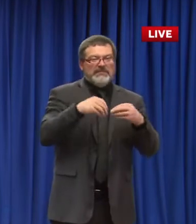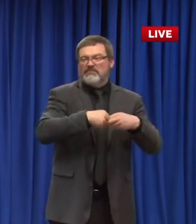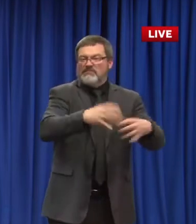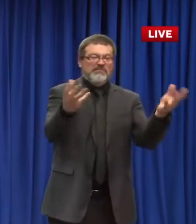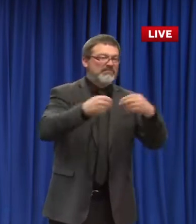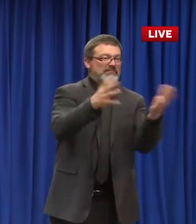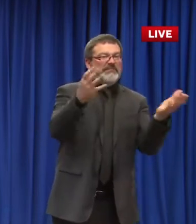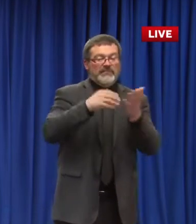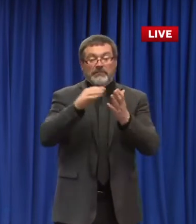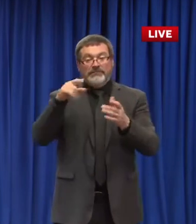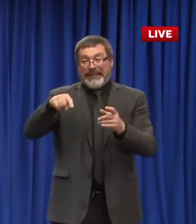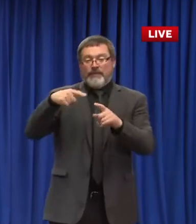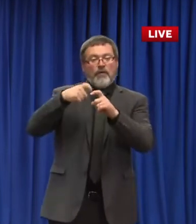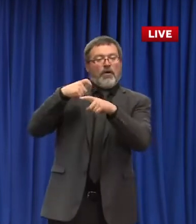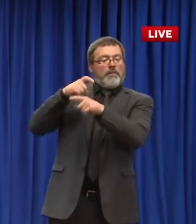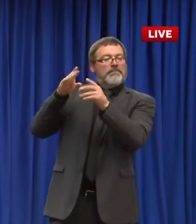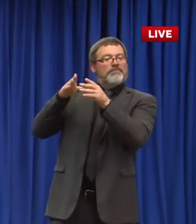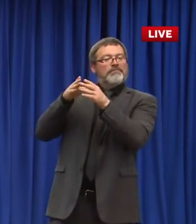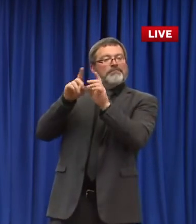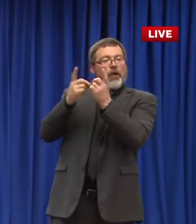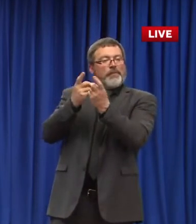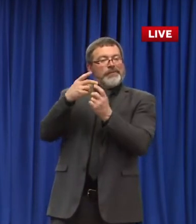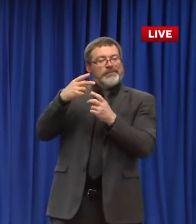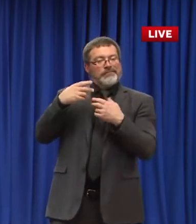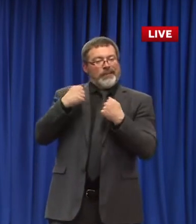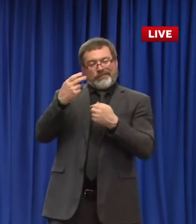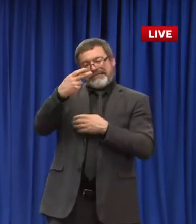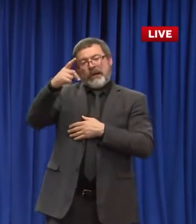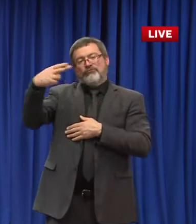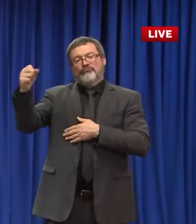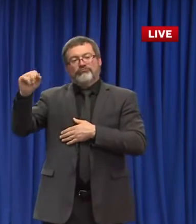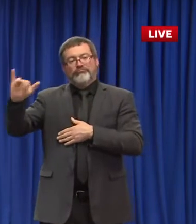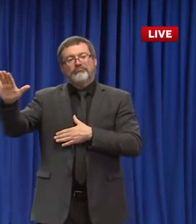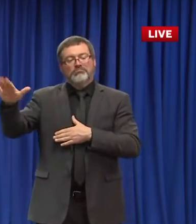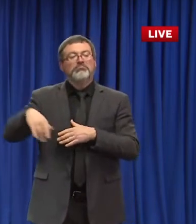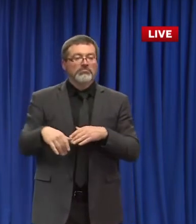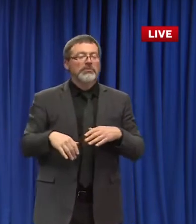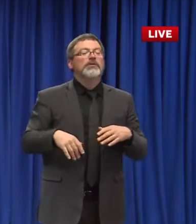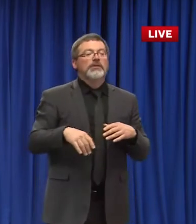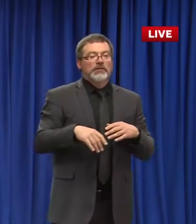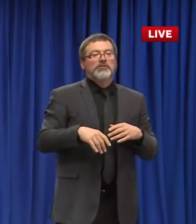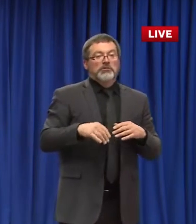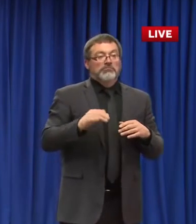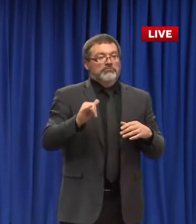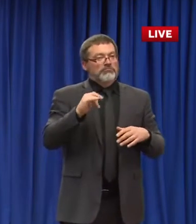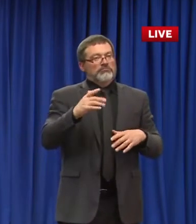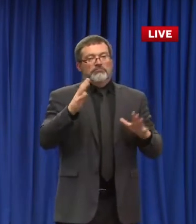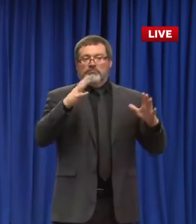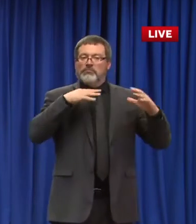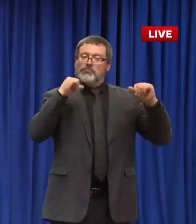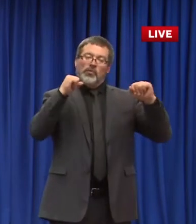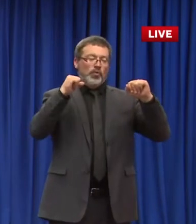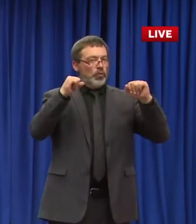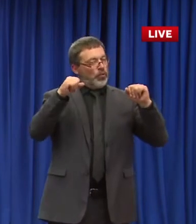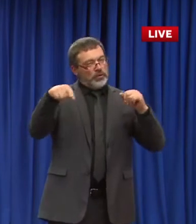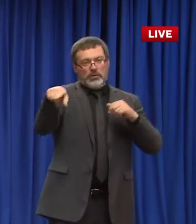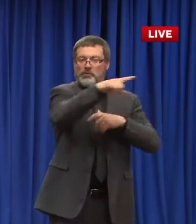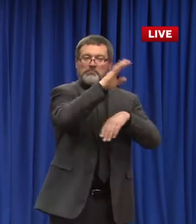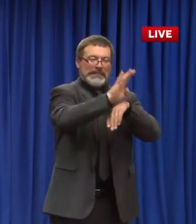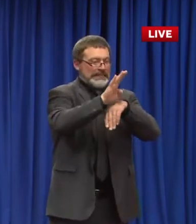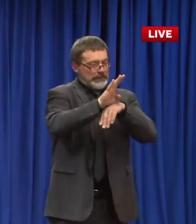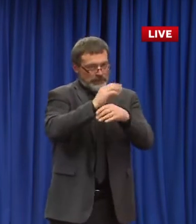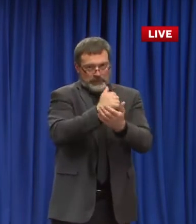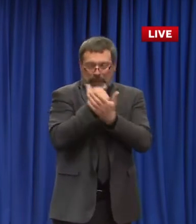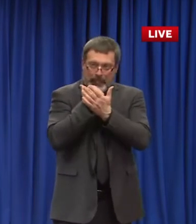SO MILLIONS AND MILLIONS OF MASS HAVE BEEN GIVEN OUT BY THE DEPARTMENT OF HEALTH AND HUMAN SERVICES ALL ACROSS THE STATE, WHICH IS JUST A GREAT OPPORTUNITY AND ONE OF THE TOOLS